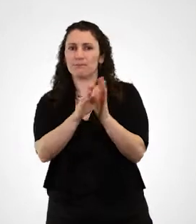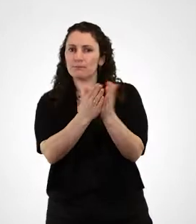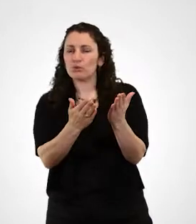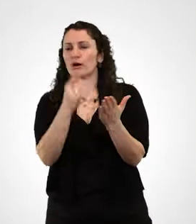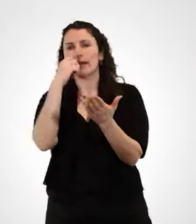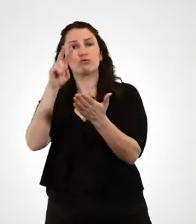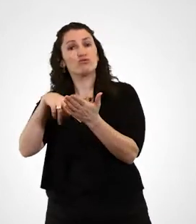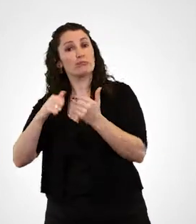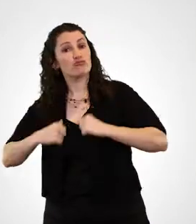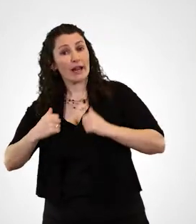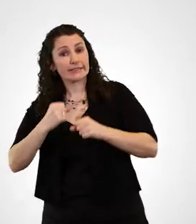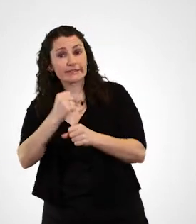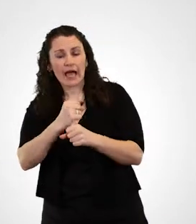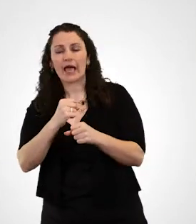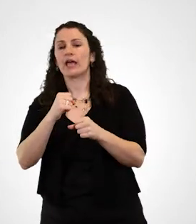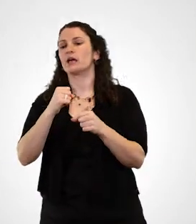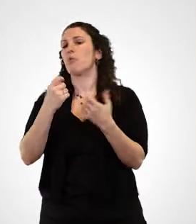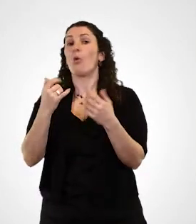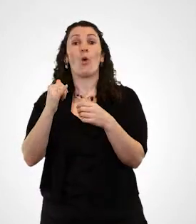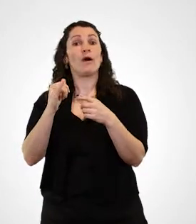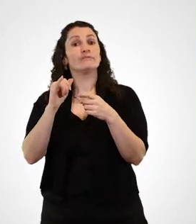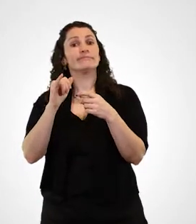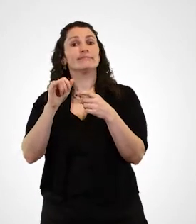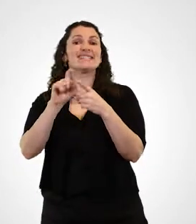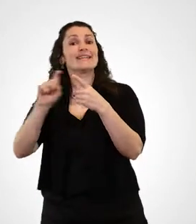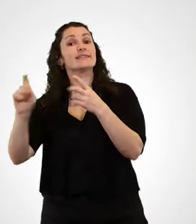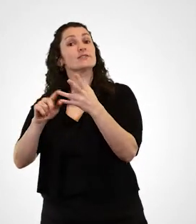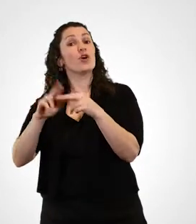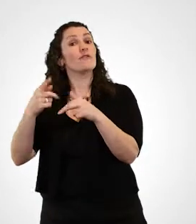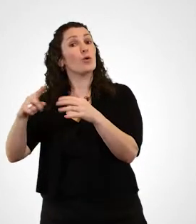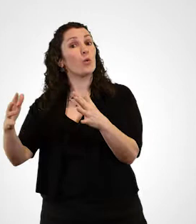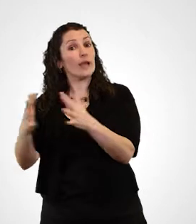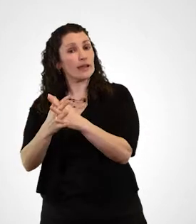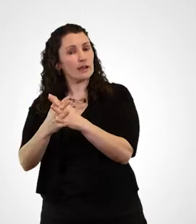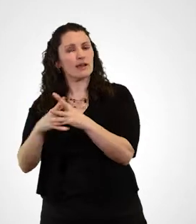in sentences of the week, and in function word activities.